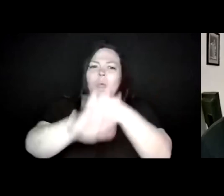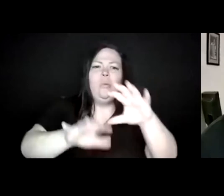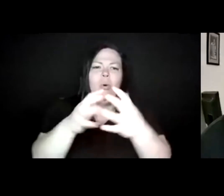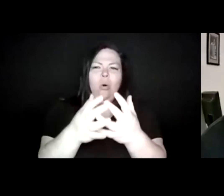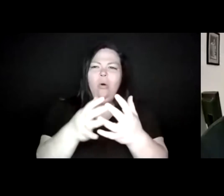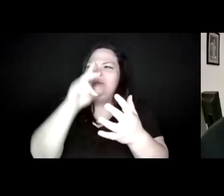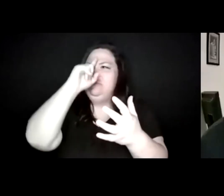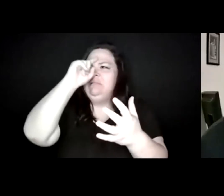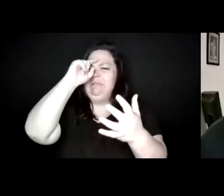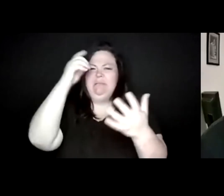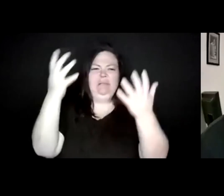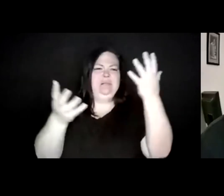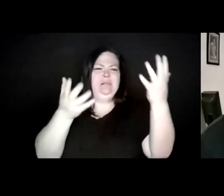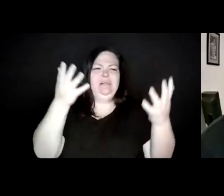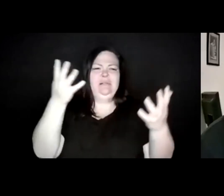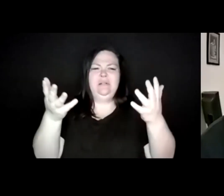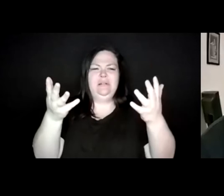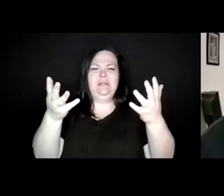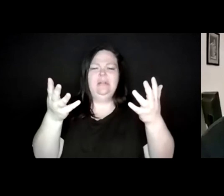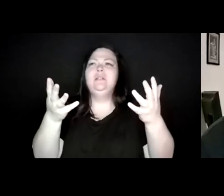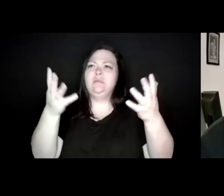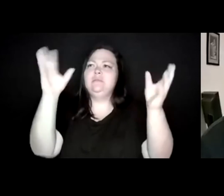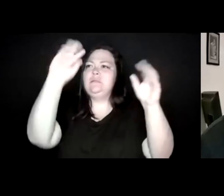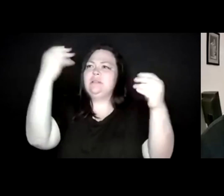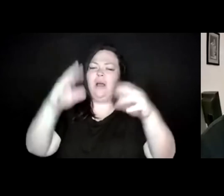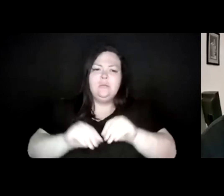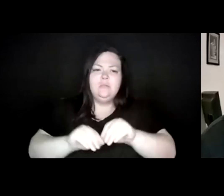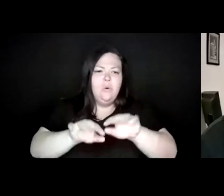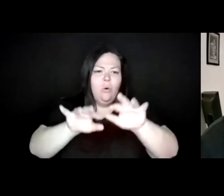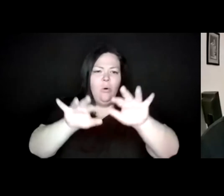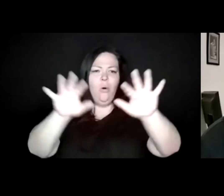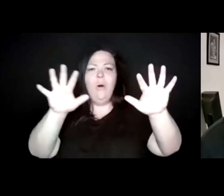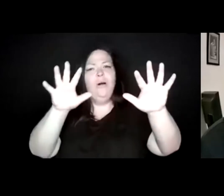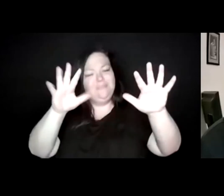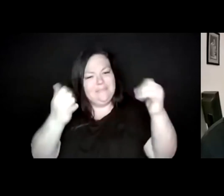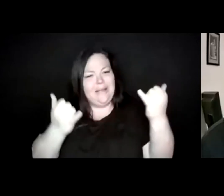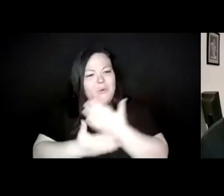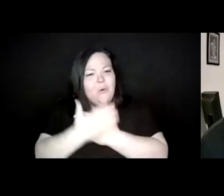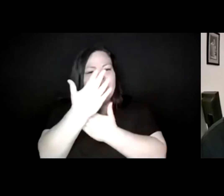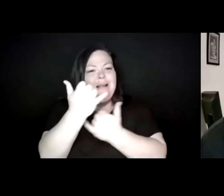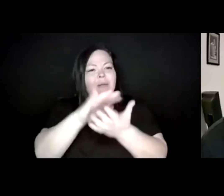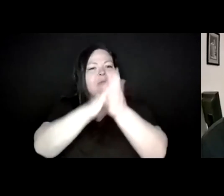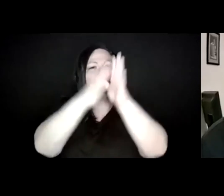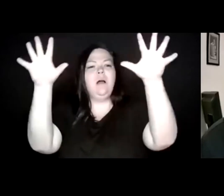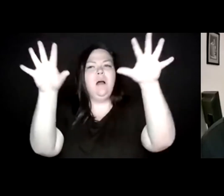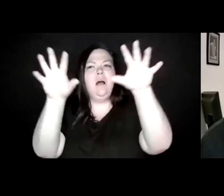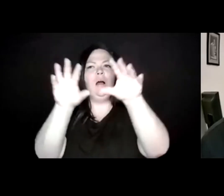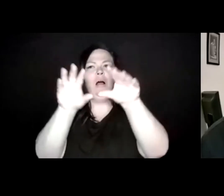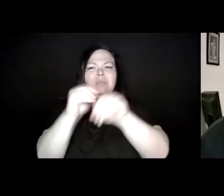sense.// The sunrise who gave me my morning is/ now a sunset taking away my day,/